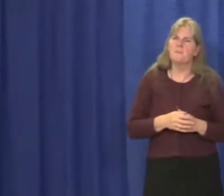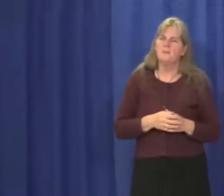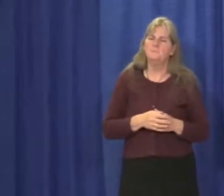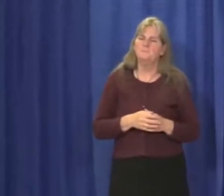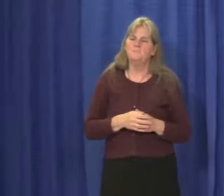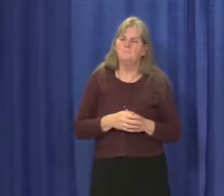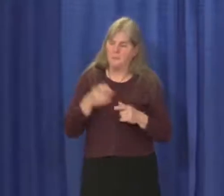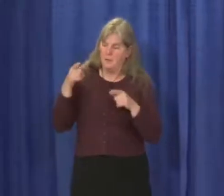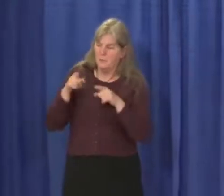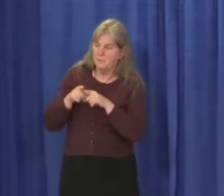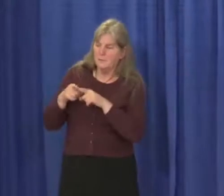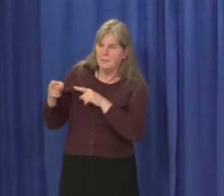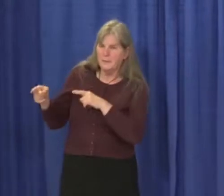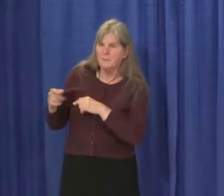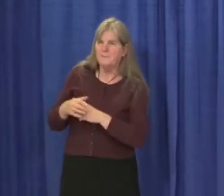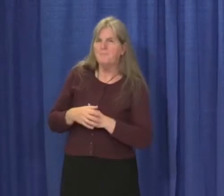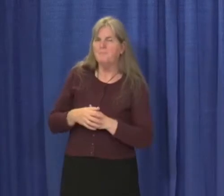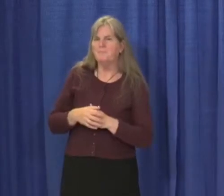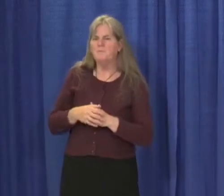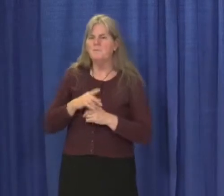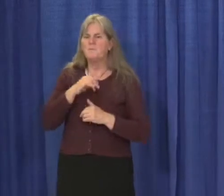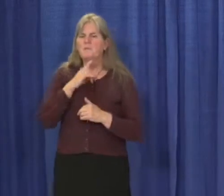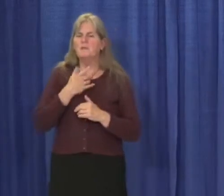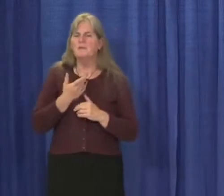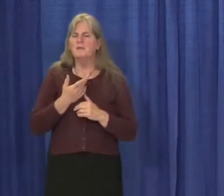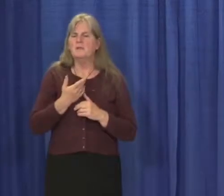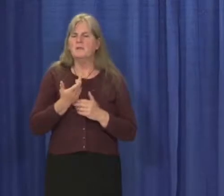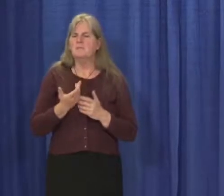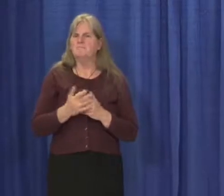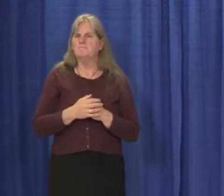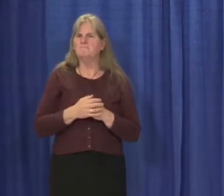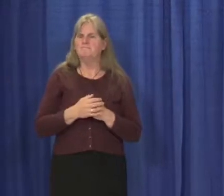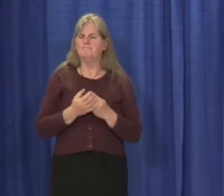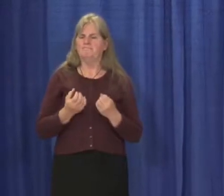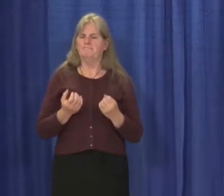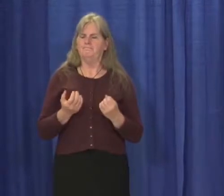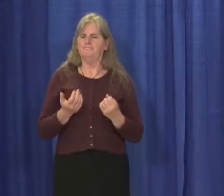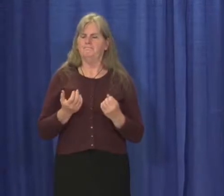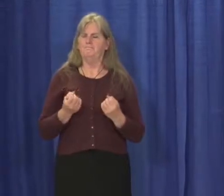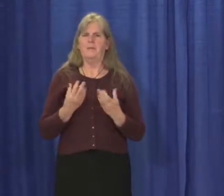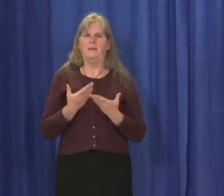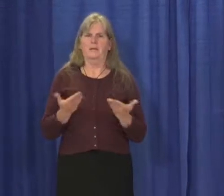I agree, it's really looking at a whole transition in to a